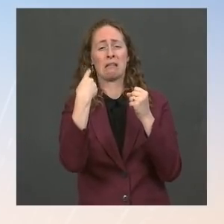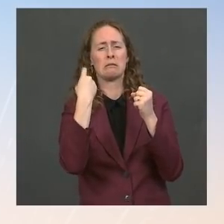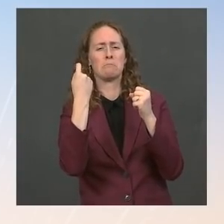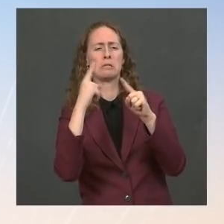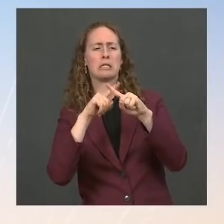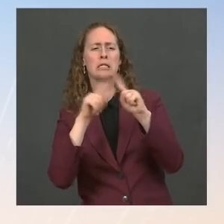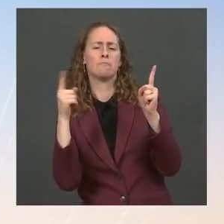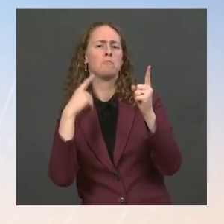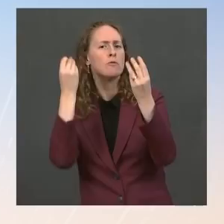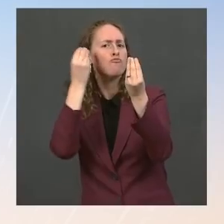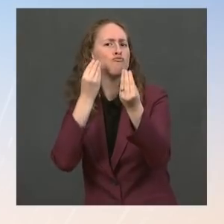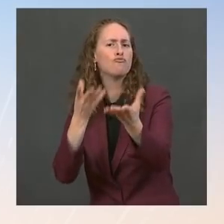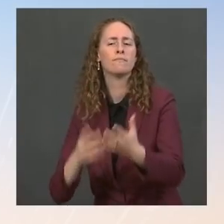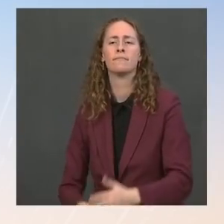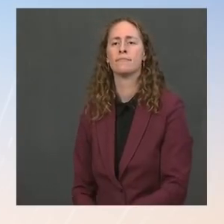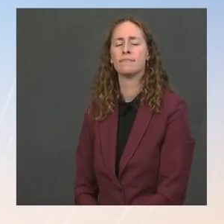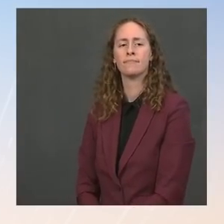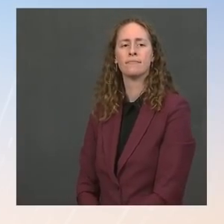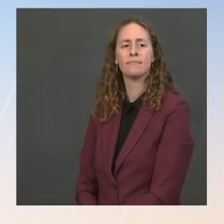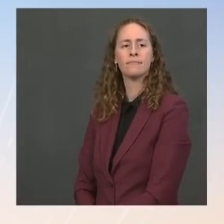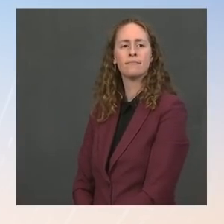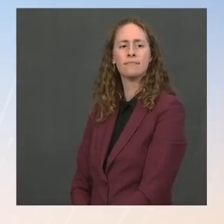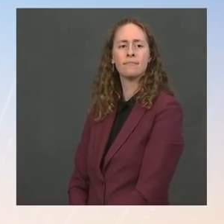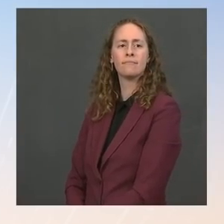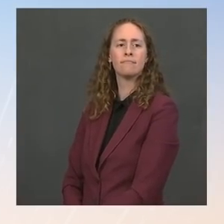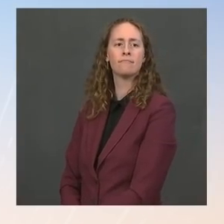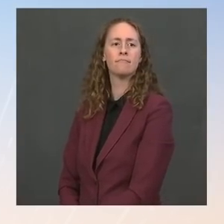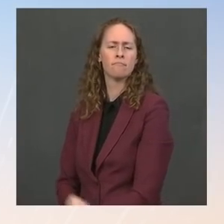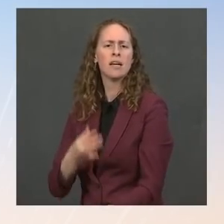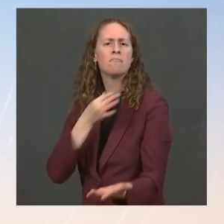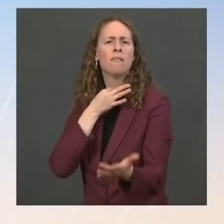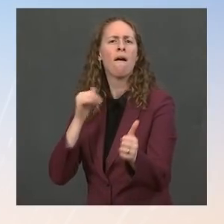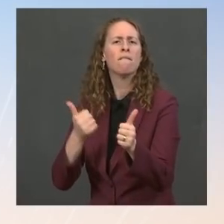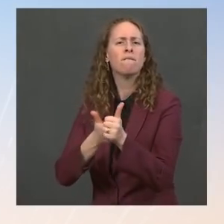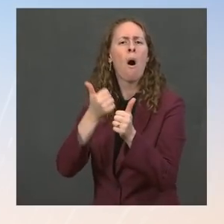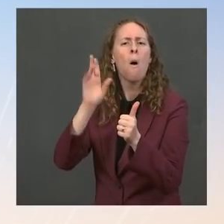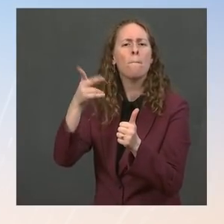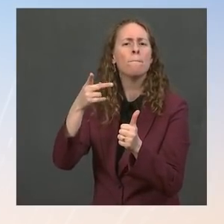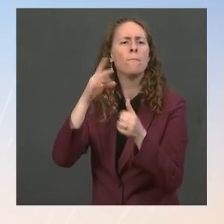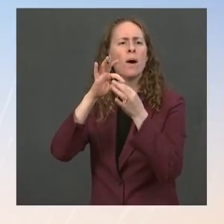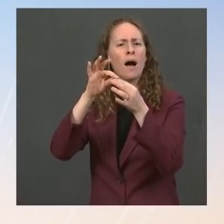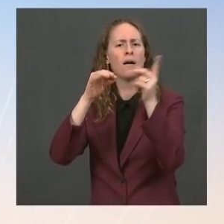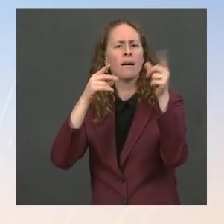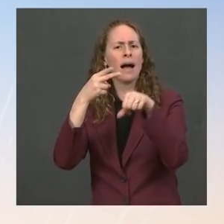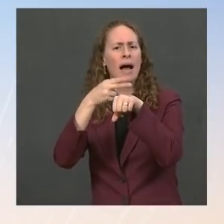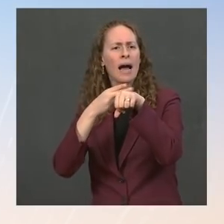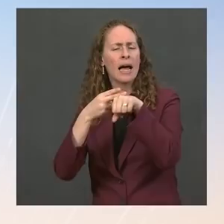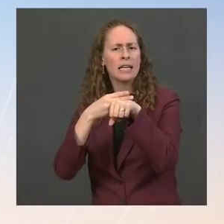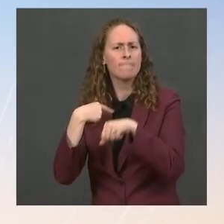The Press: Thank you so much. Following up on Haiti. Some of the Haitian migrants at the border told VOA that they were treated worse